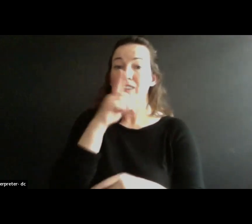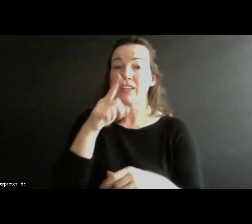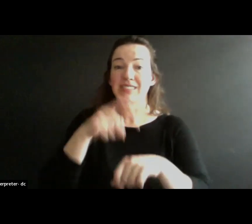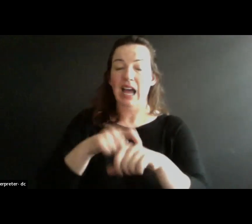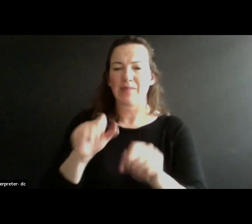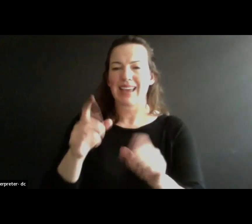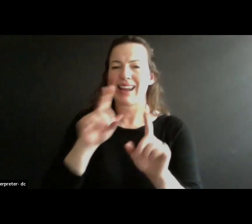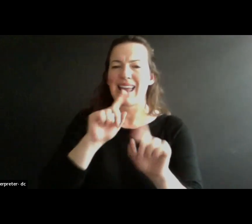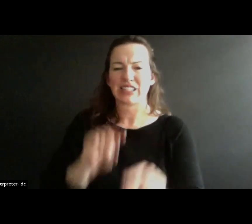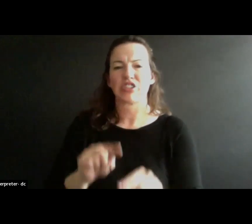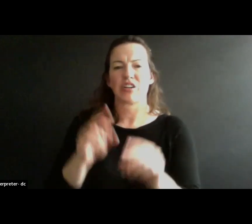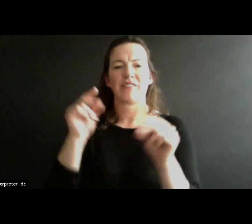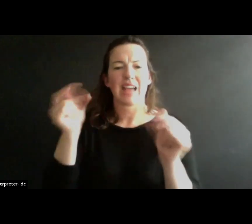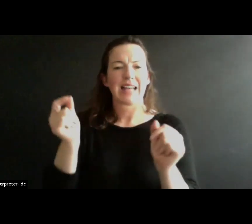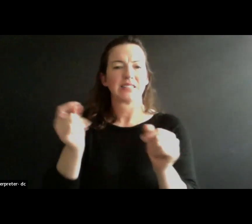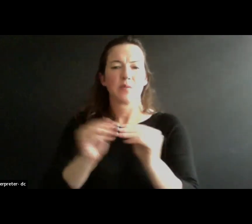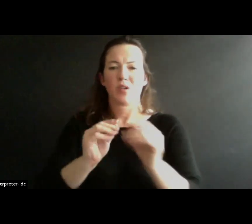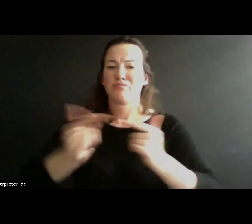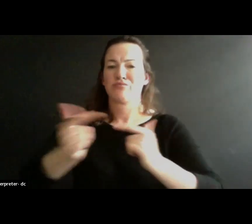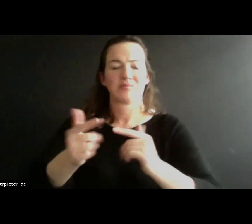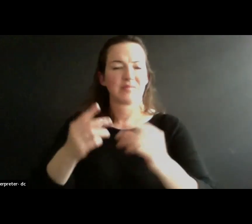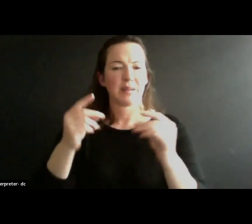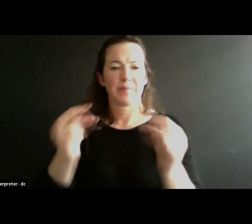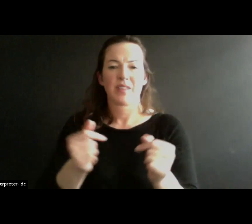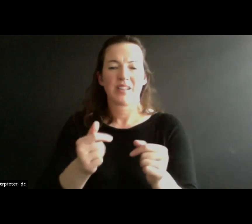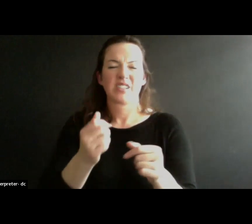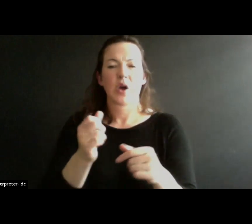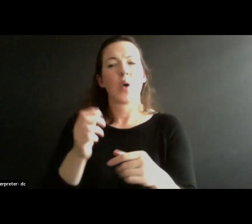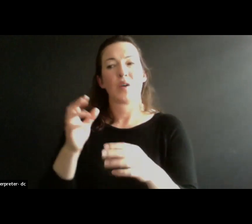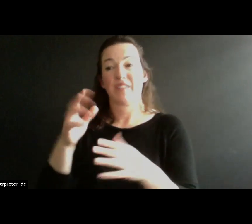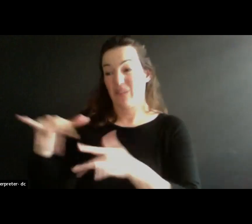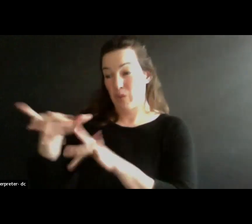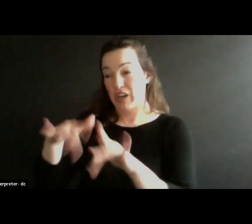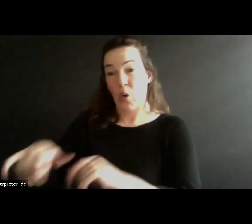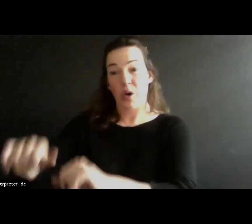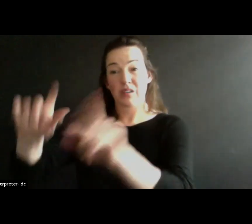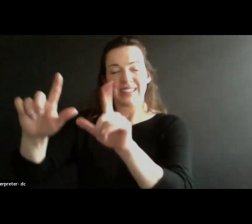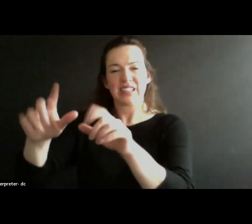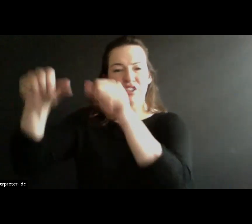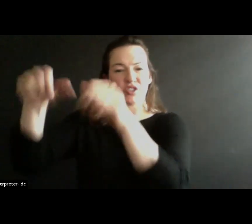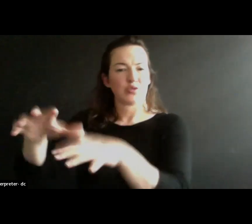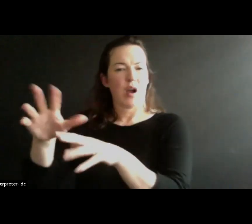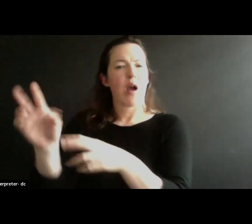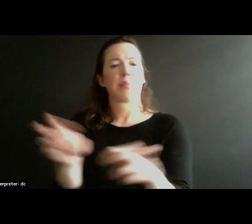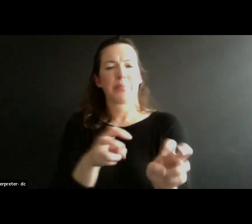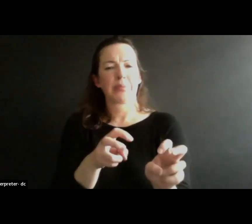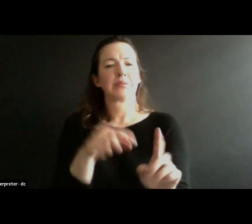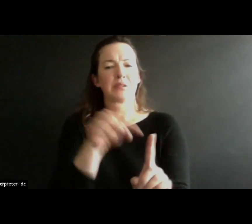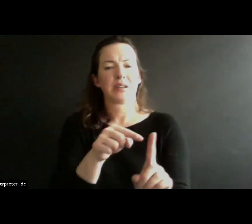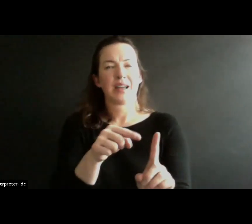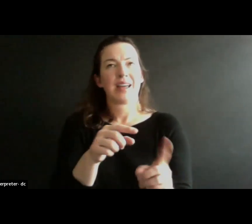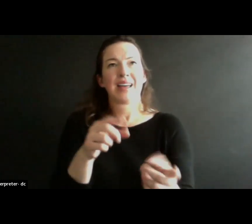So we did it away from video instruction, you know. I'm not saying that it's not for